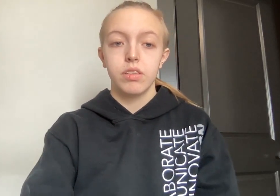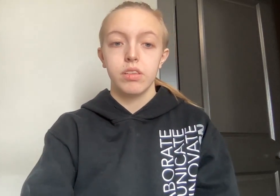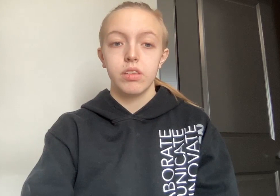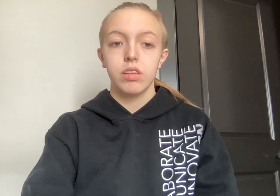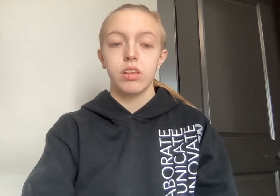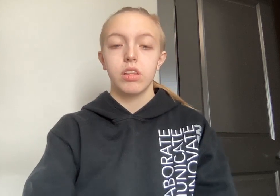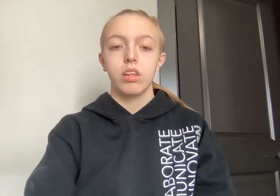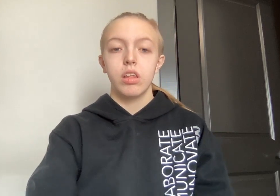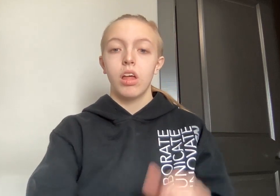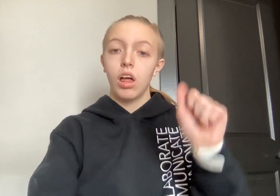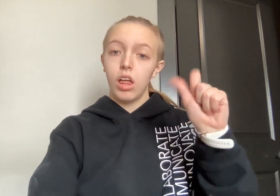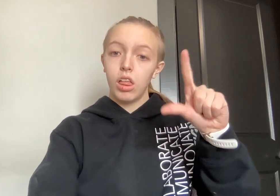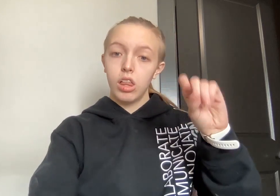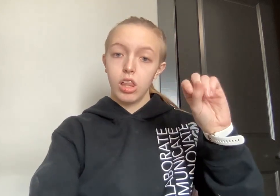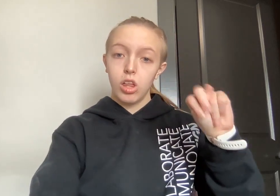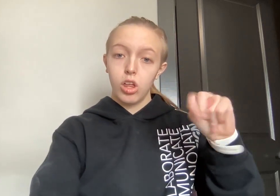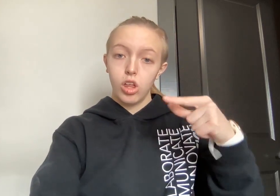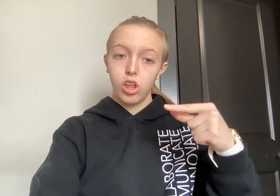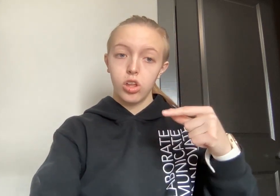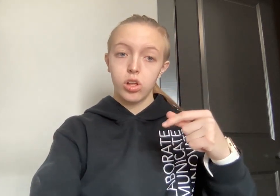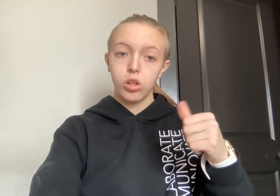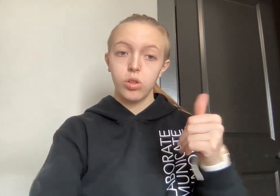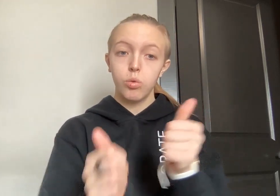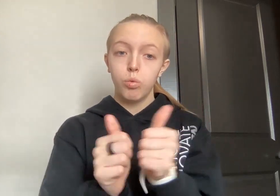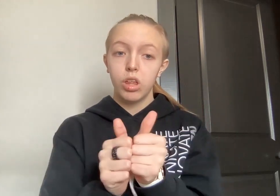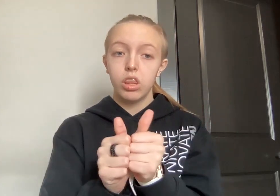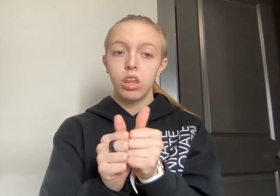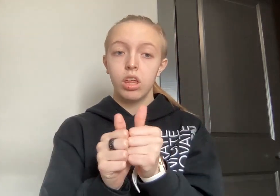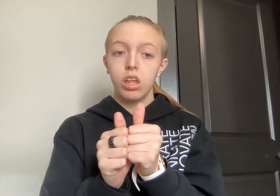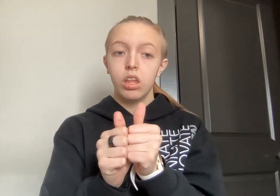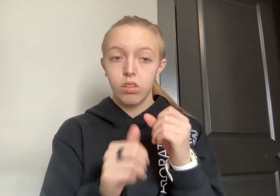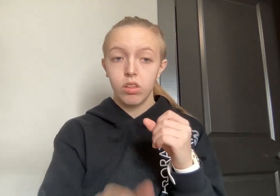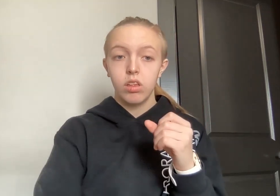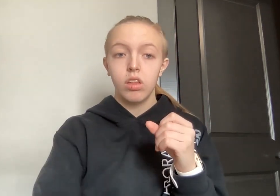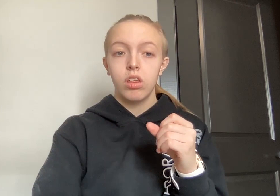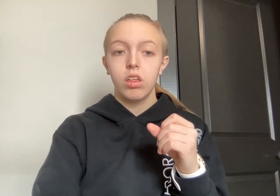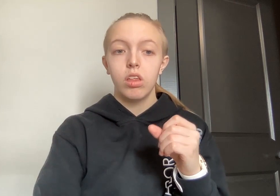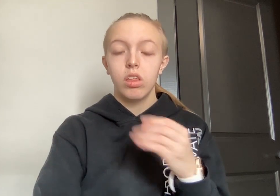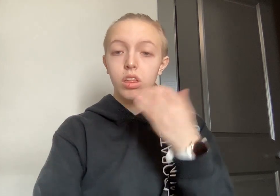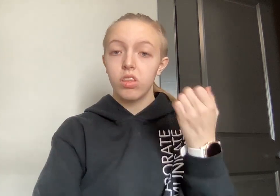along with the person